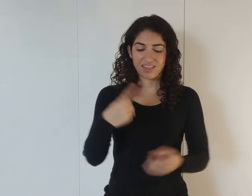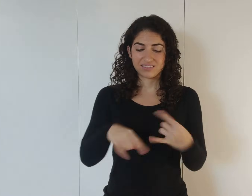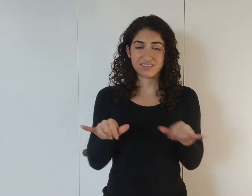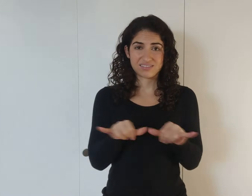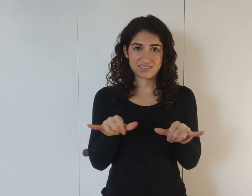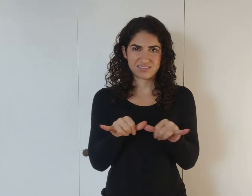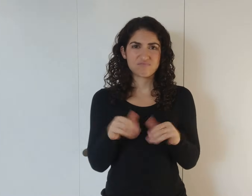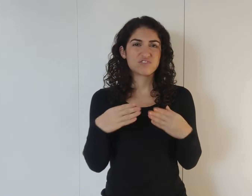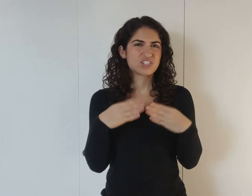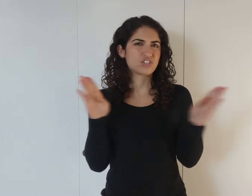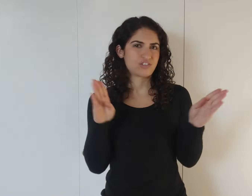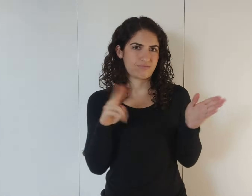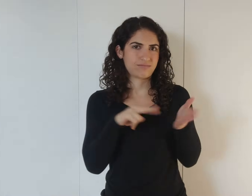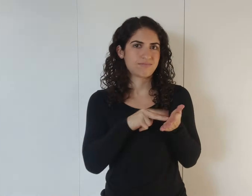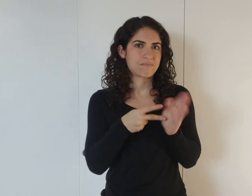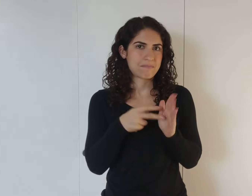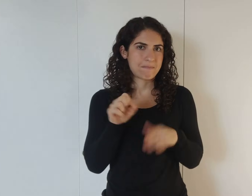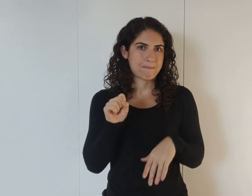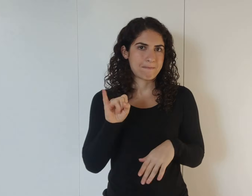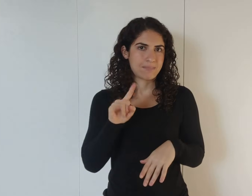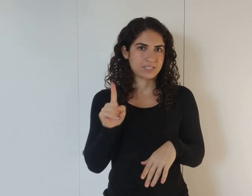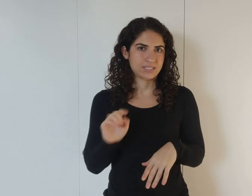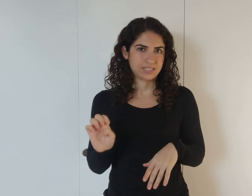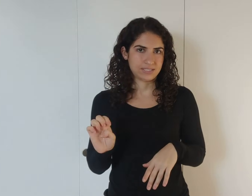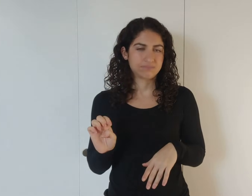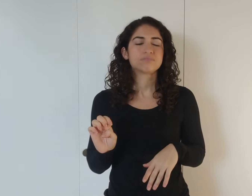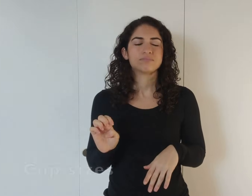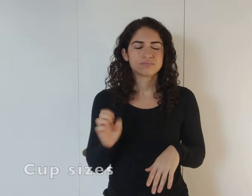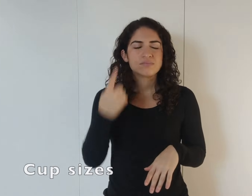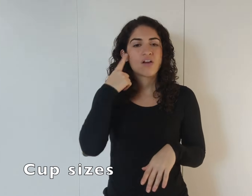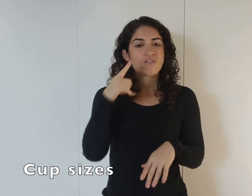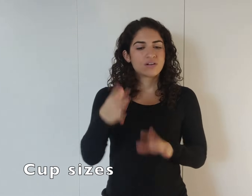And that sign SIZE is the general meaning of "size".